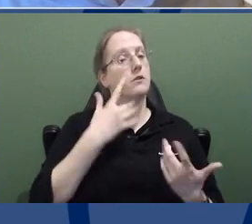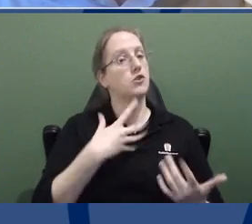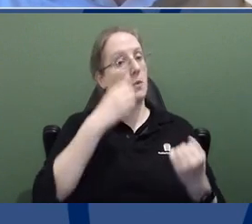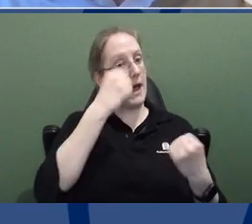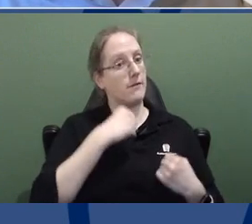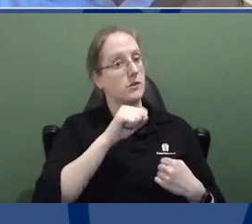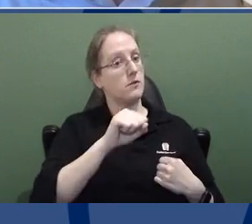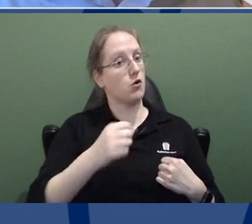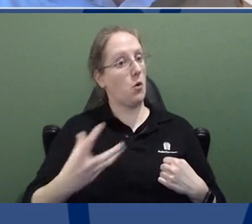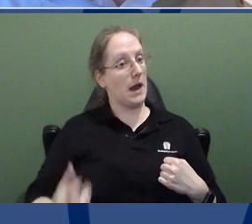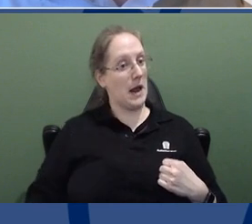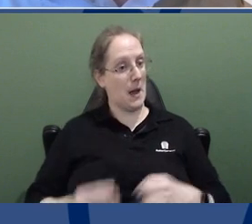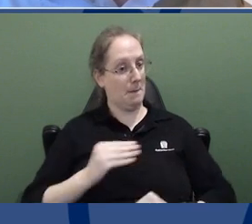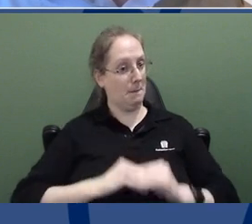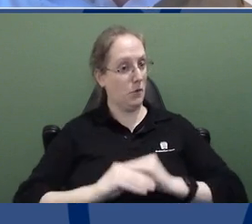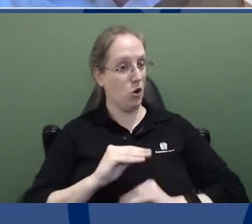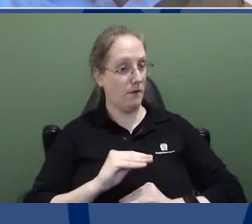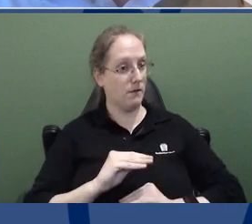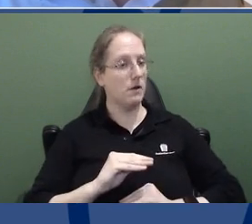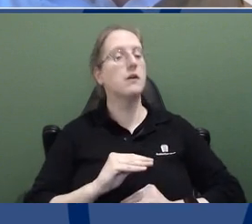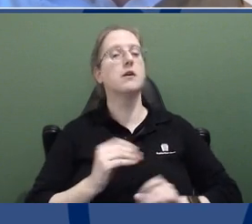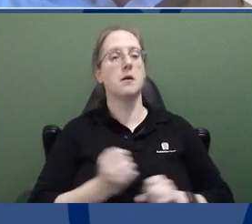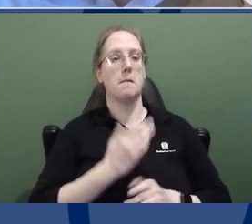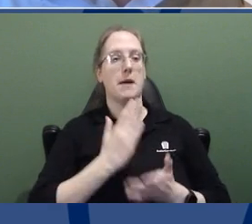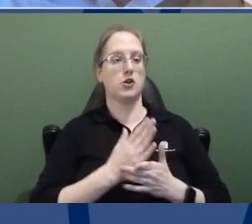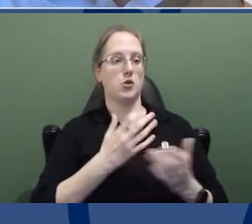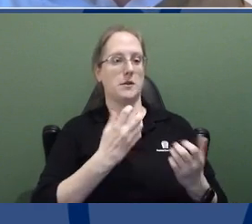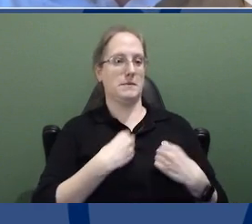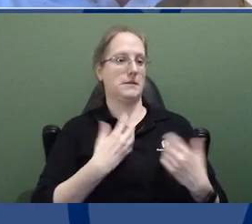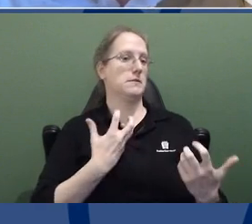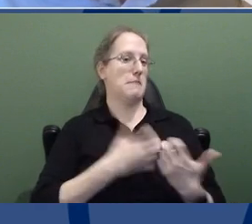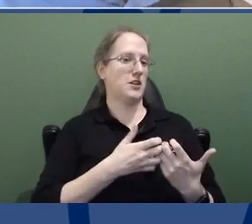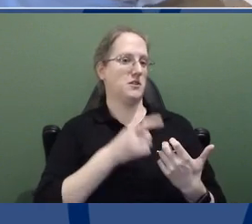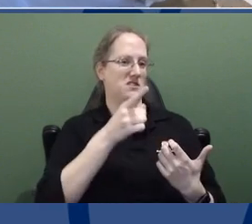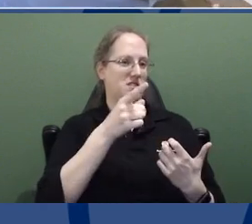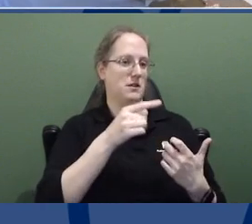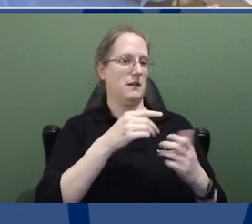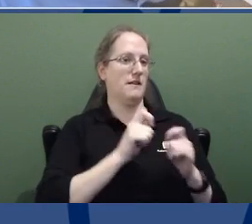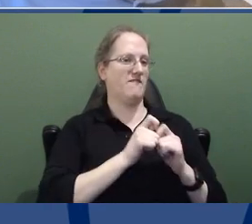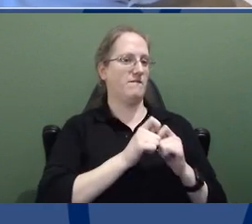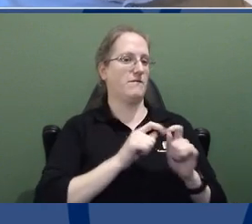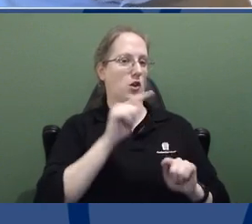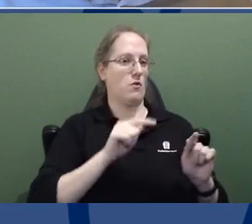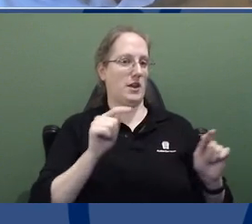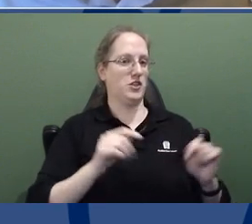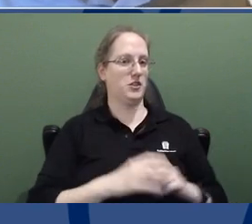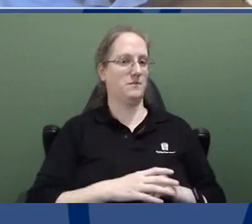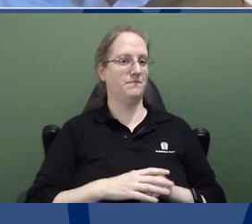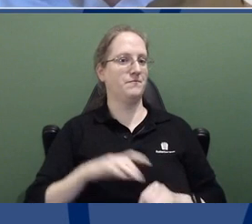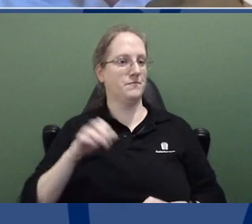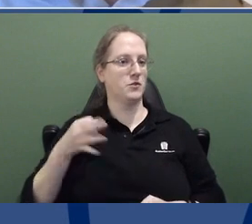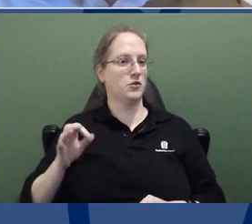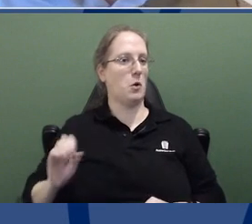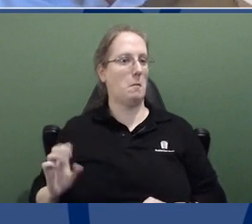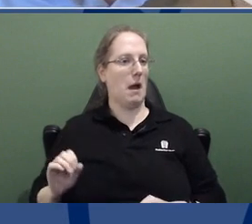determine that the business fits within the turnover range, and they will also need to